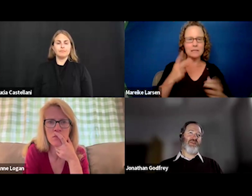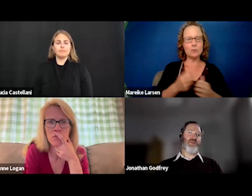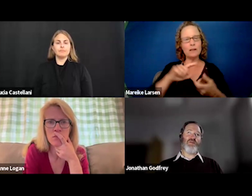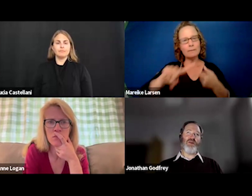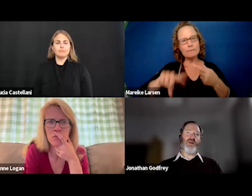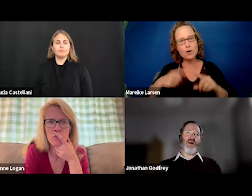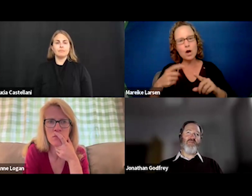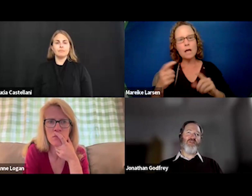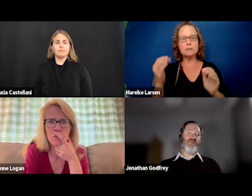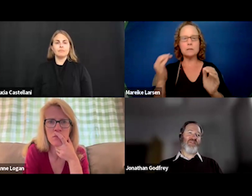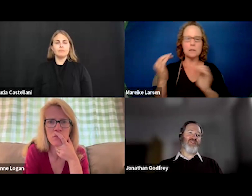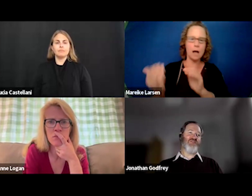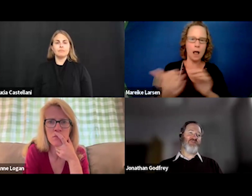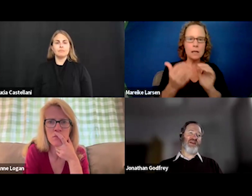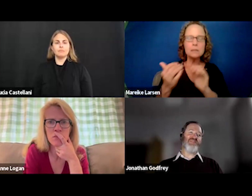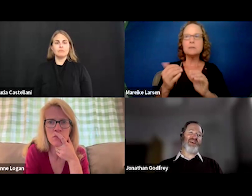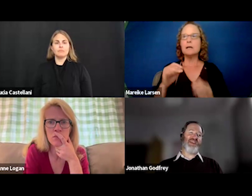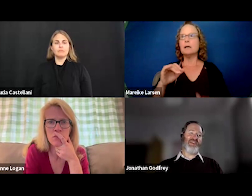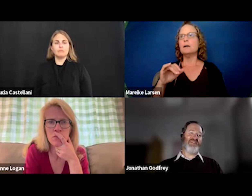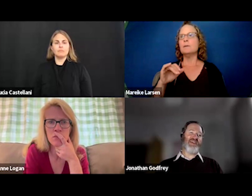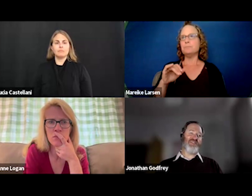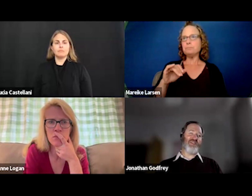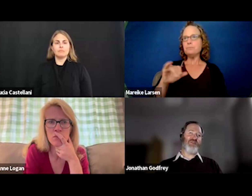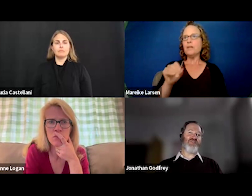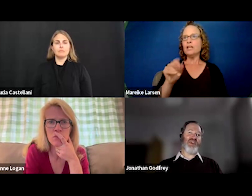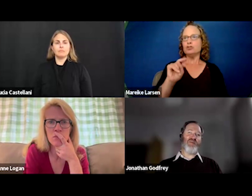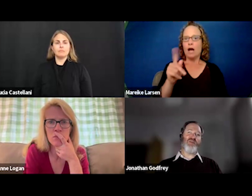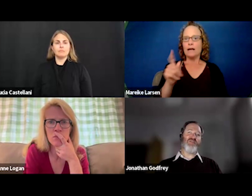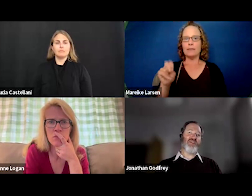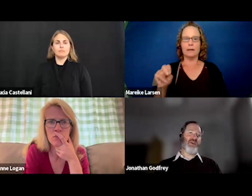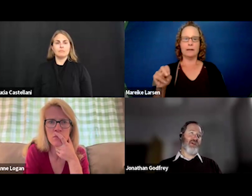But I'm not about to contemplate taking a taxi across campus.